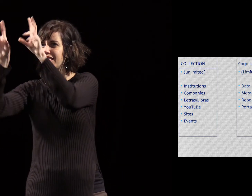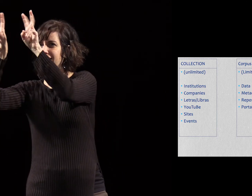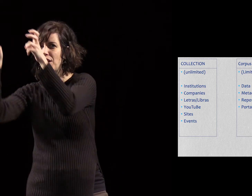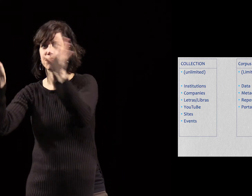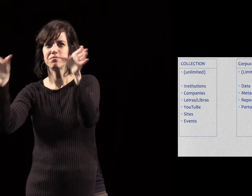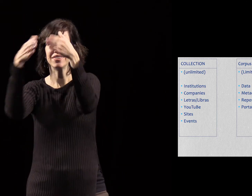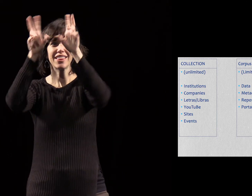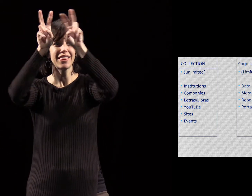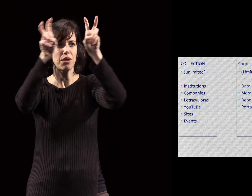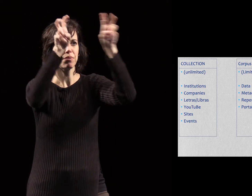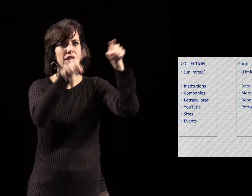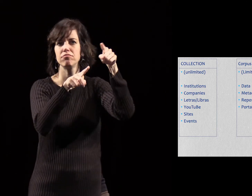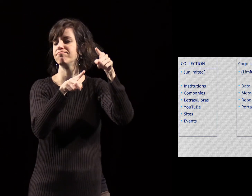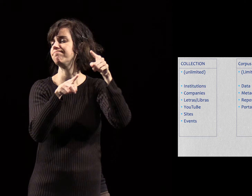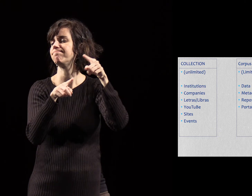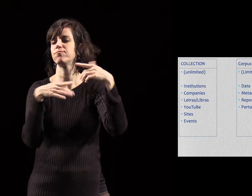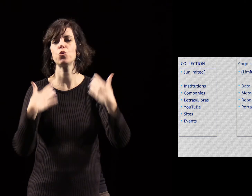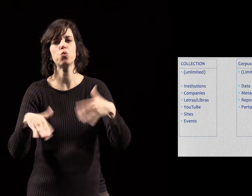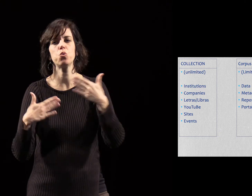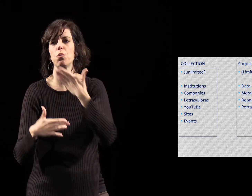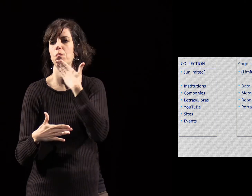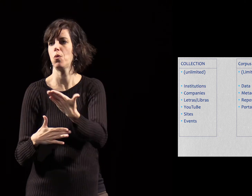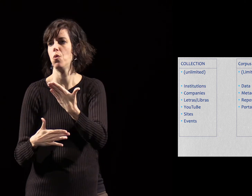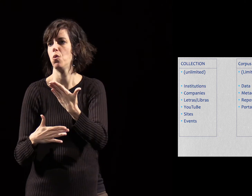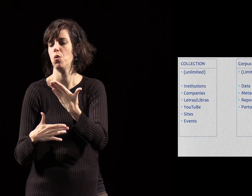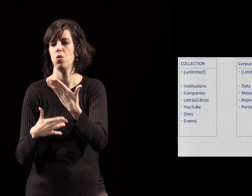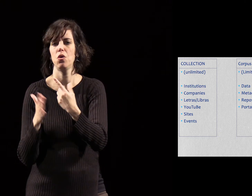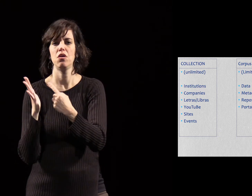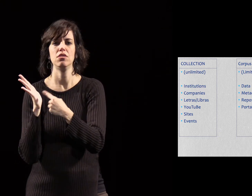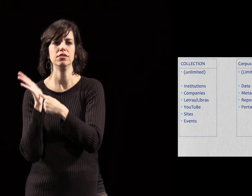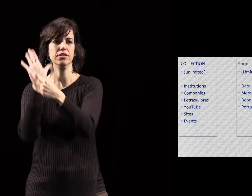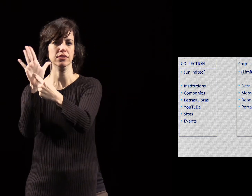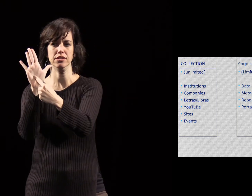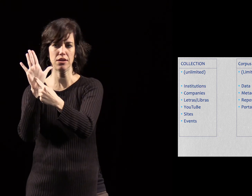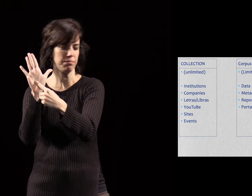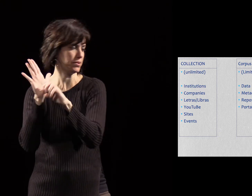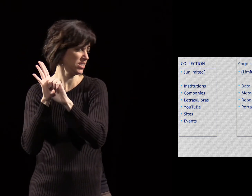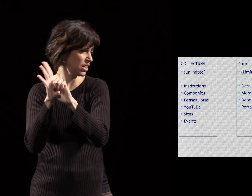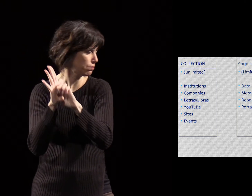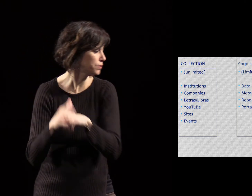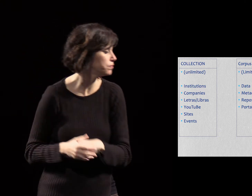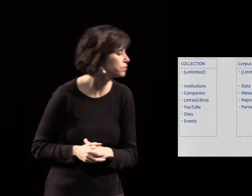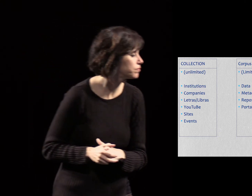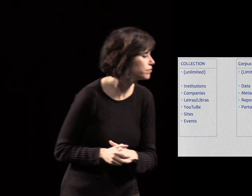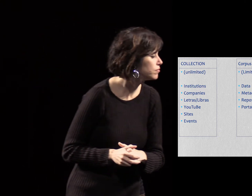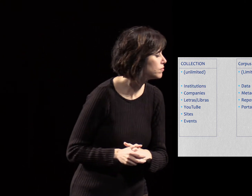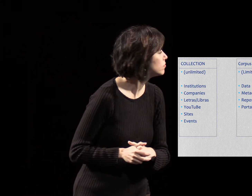Having these various groups to distinguish separation is very important.